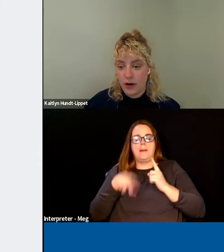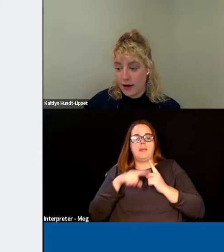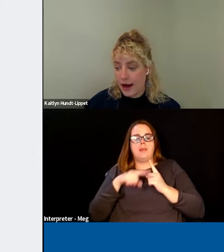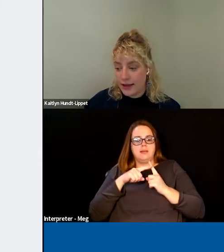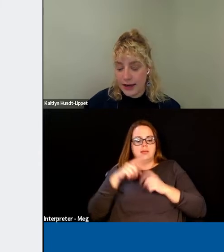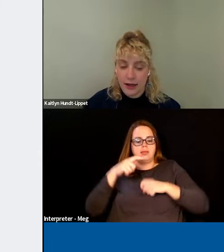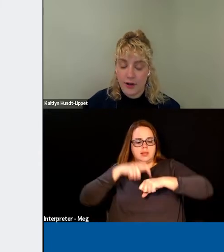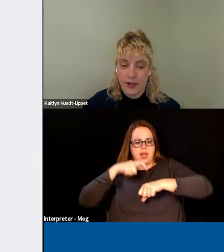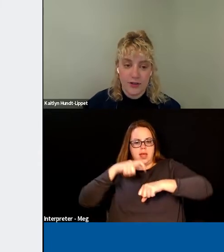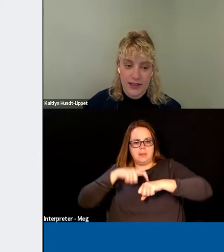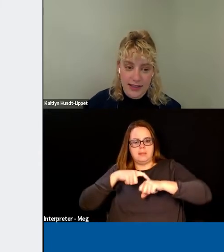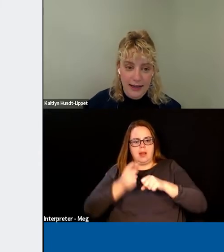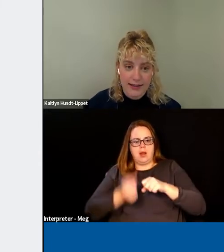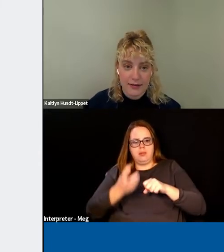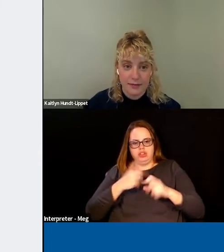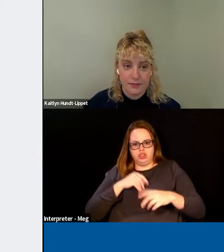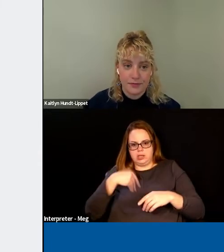that you are allocating for each of these tasks.